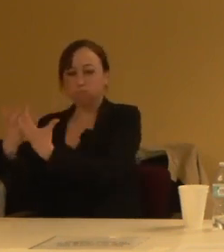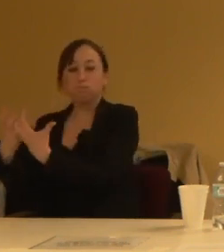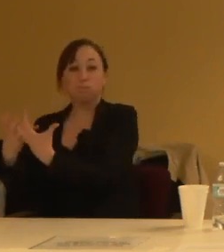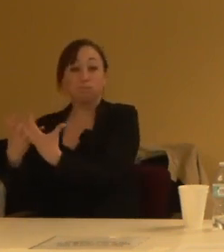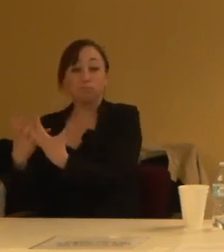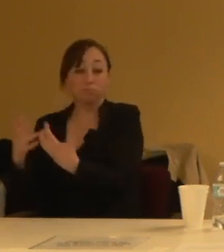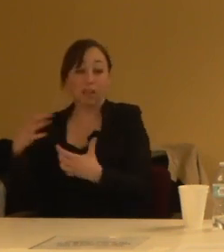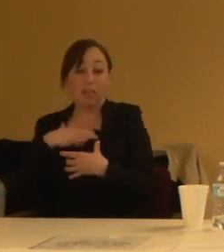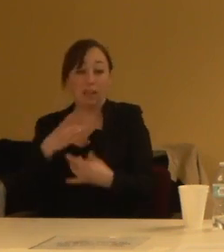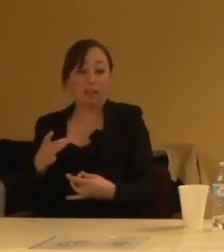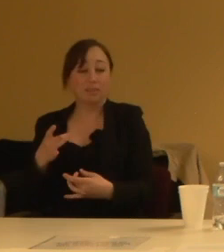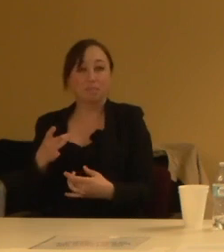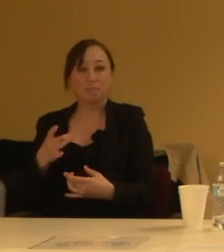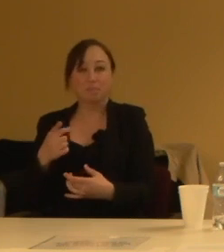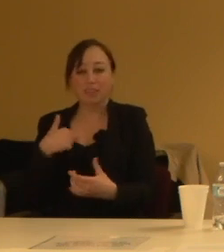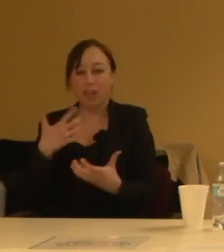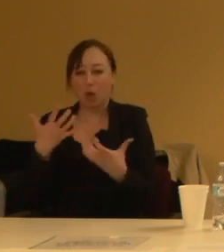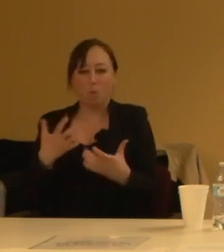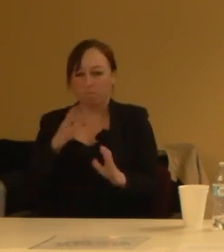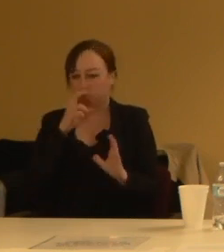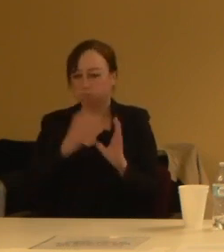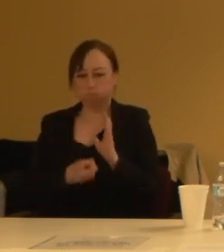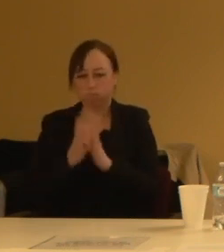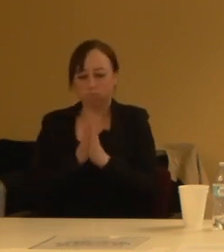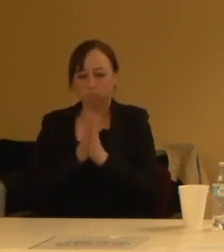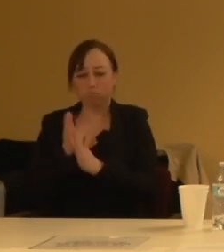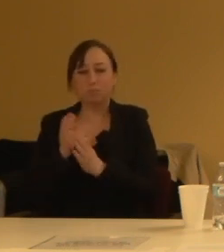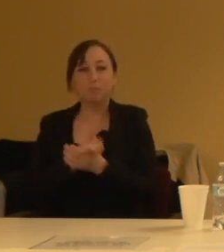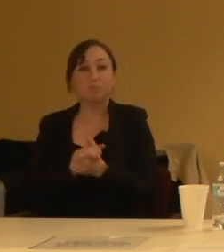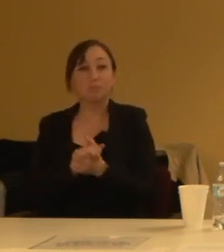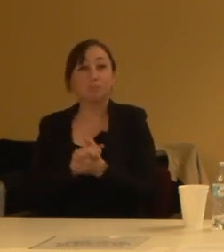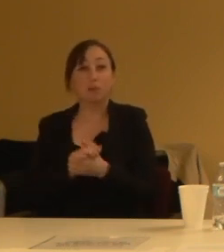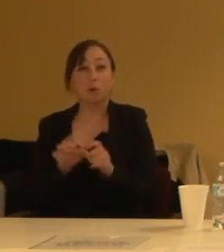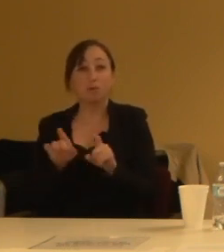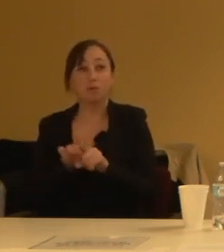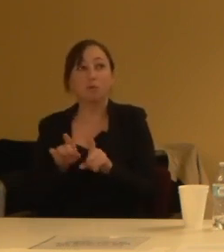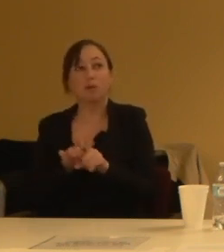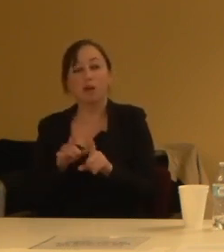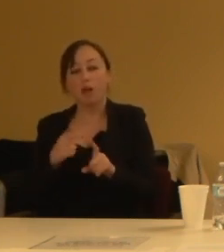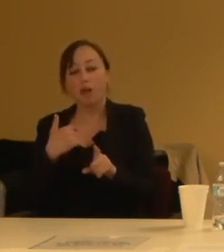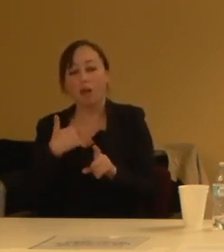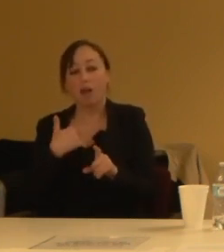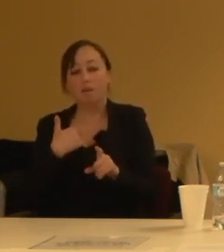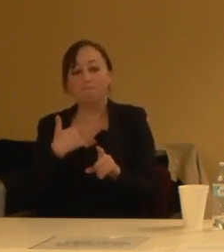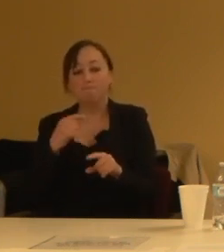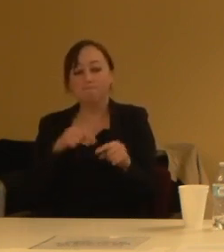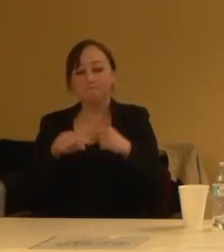Like I wanna be all up in that. And then also just because I'm, you know, back to the a ARVR stuff,